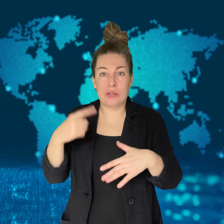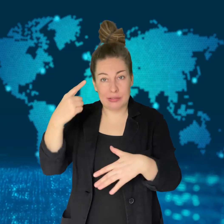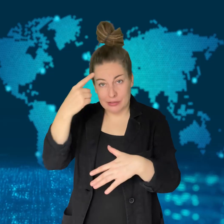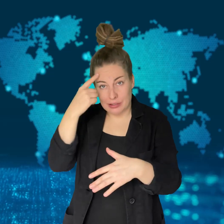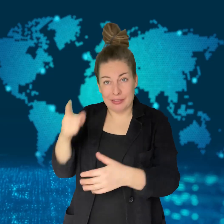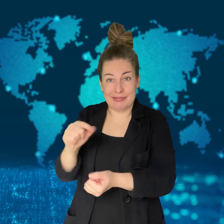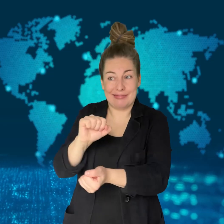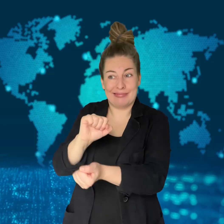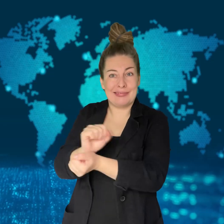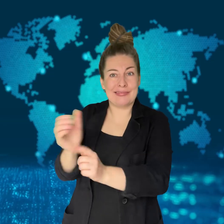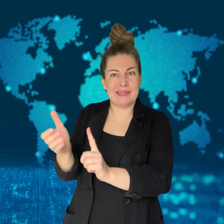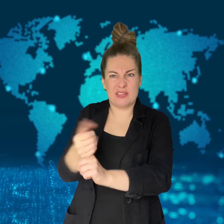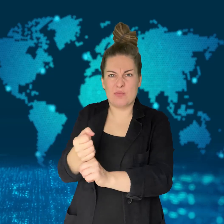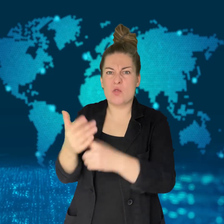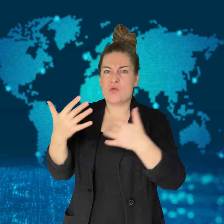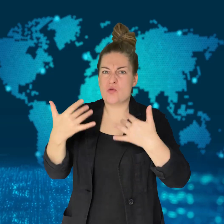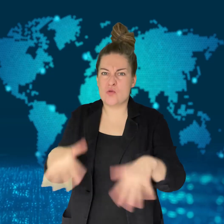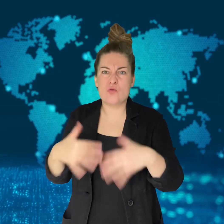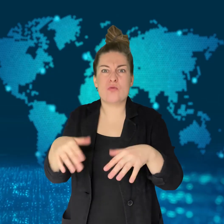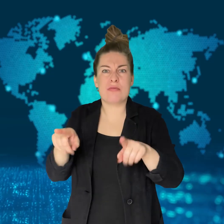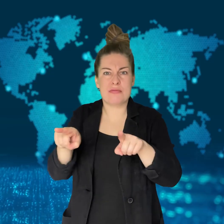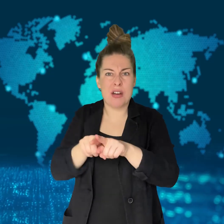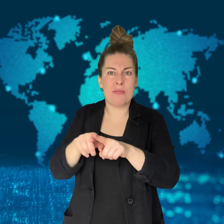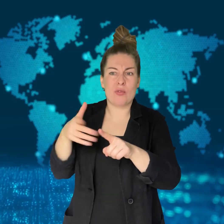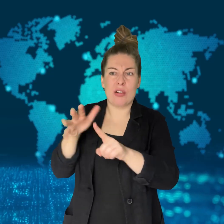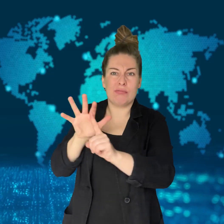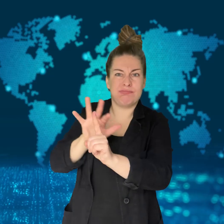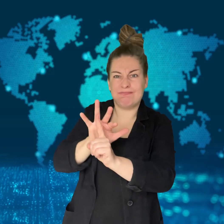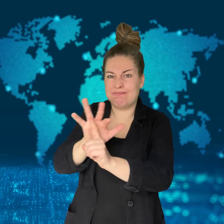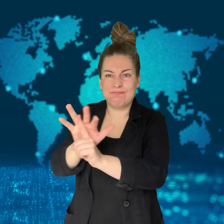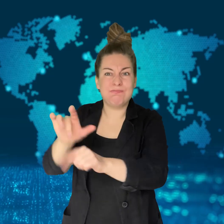A campus relations director claims